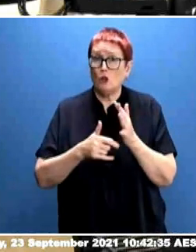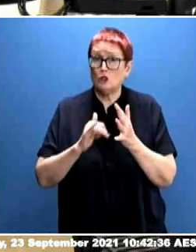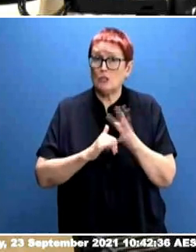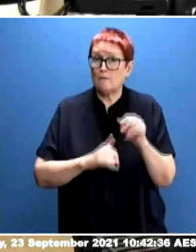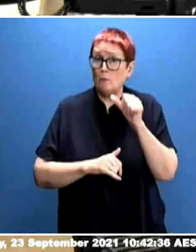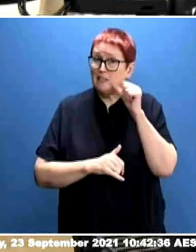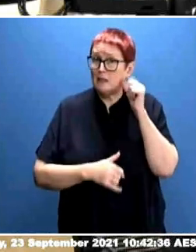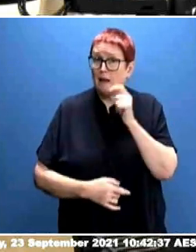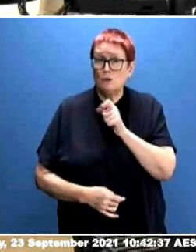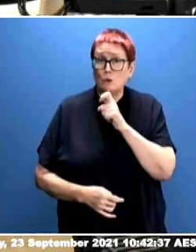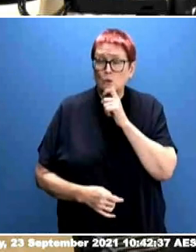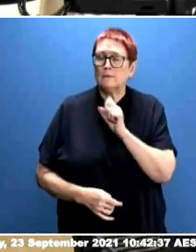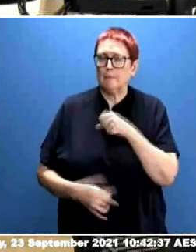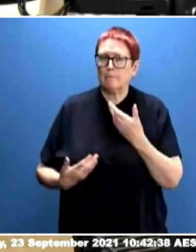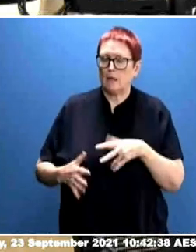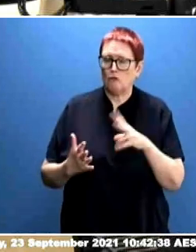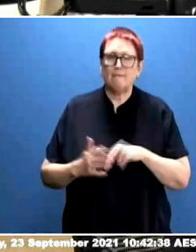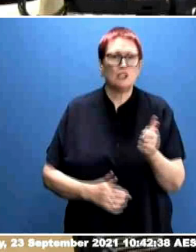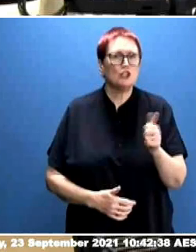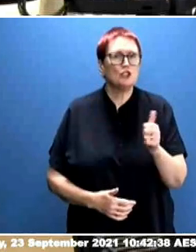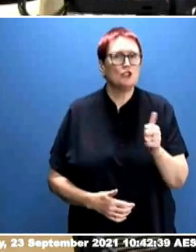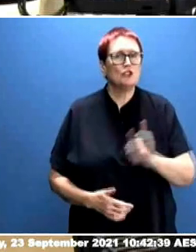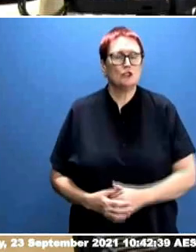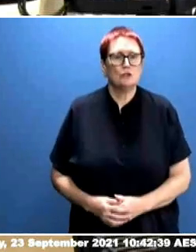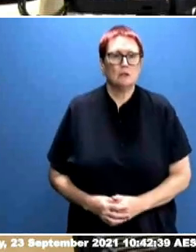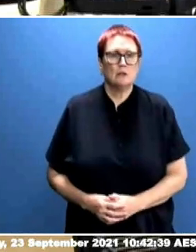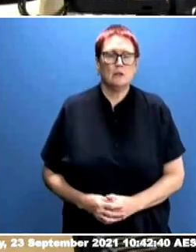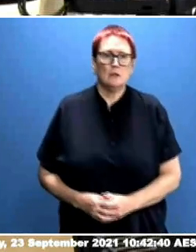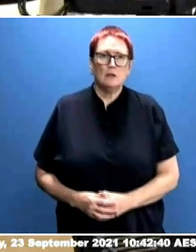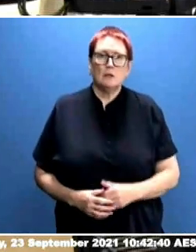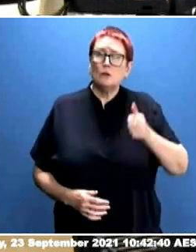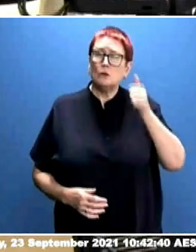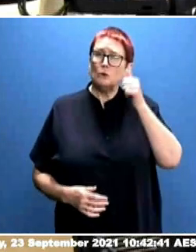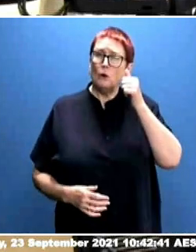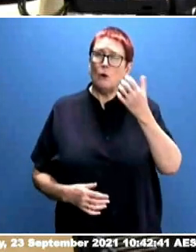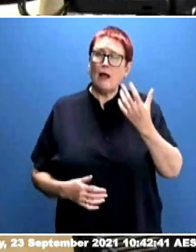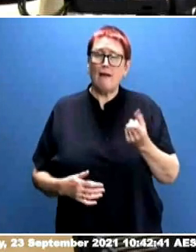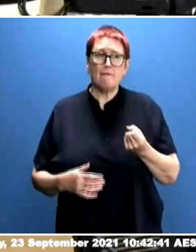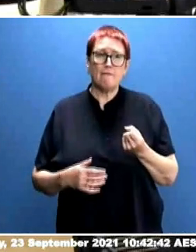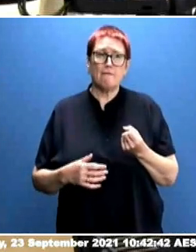which was provided as part of her evidence yesterday, and you're aware that there is an overrepresentation